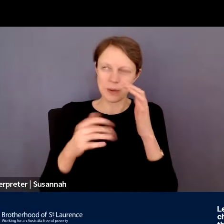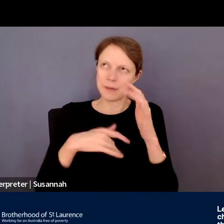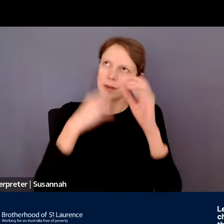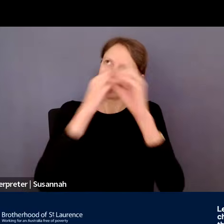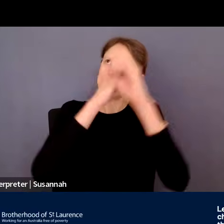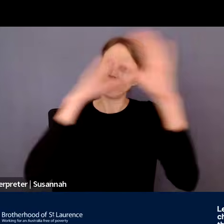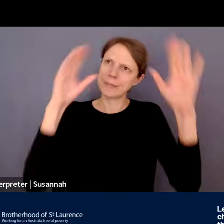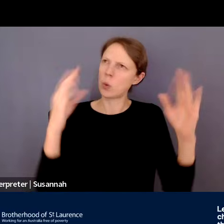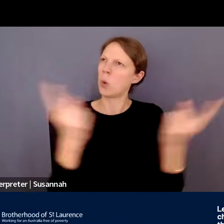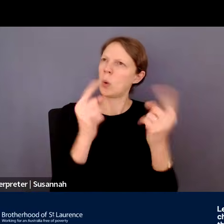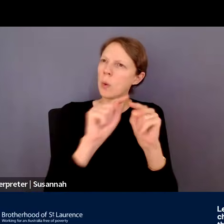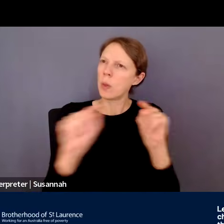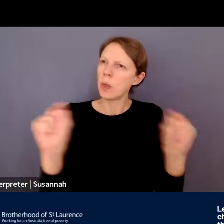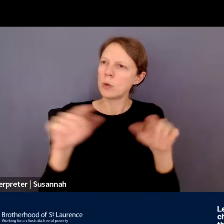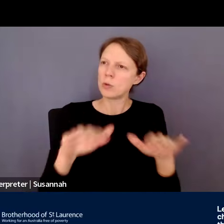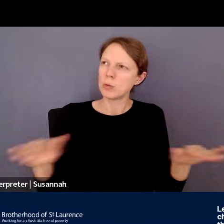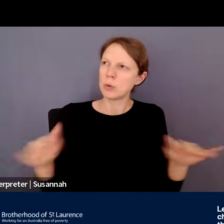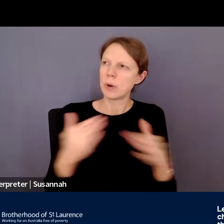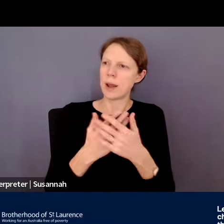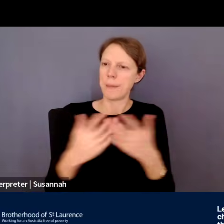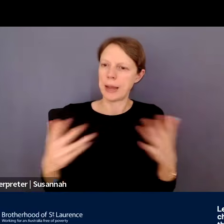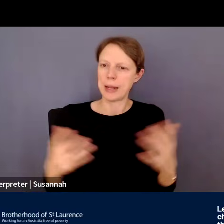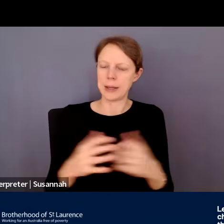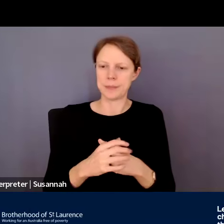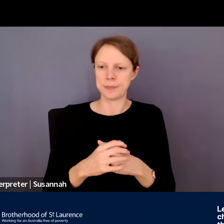it's hard to kind of get your head around that. And I think the best way I can share